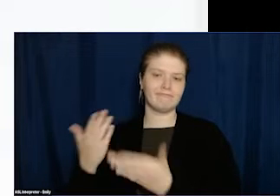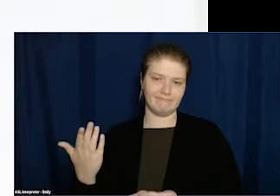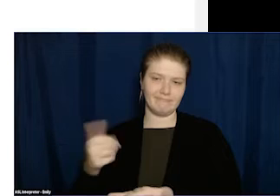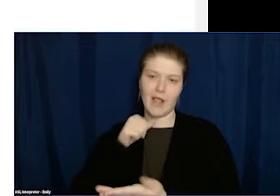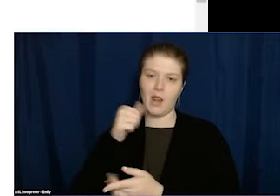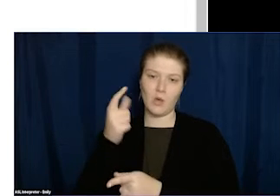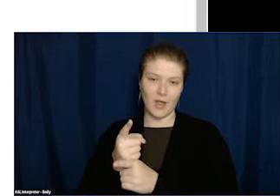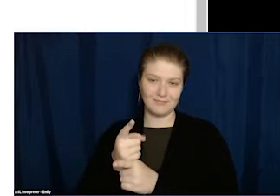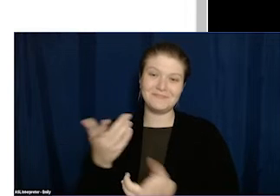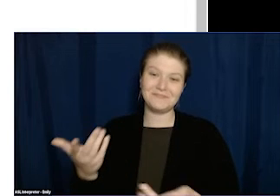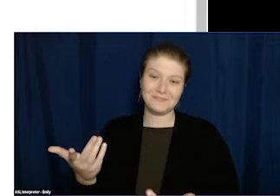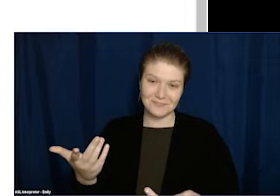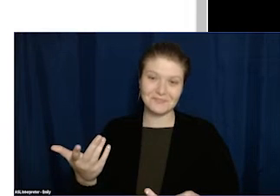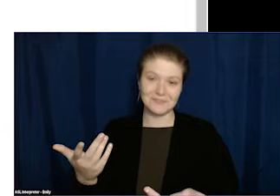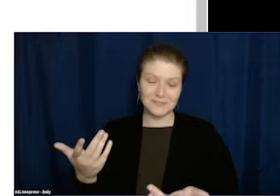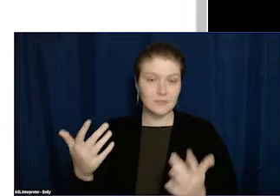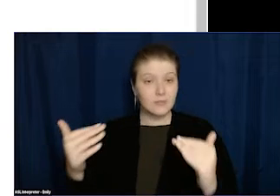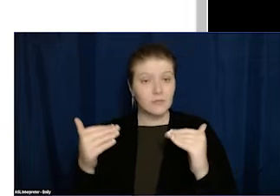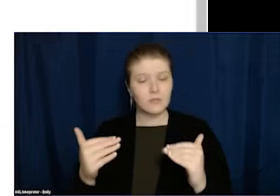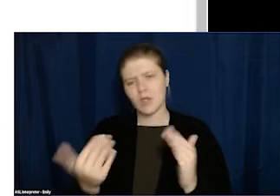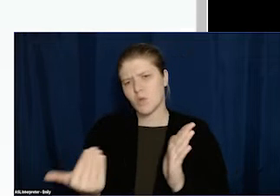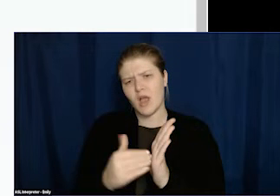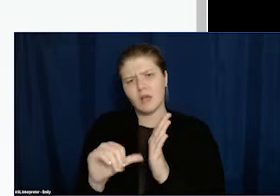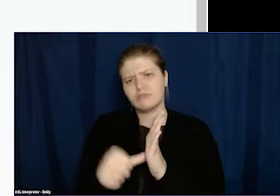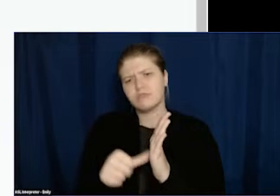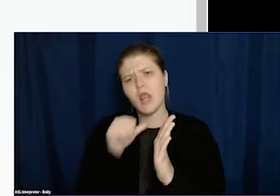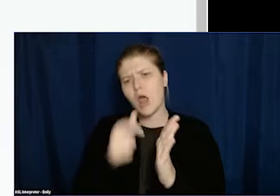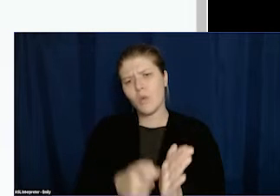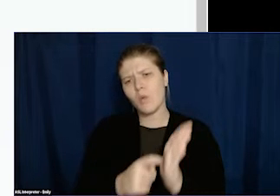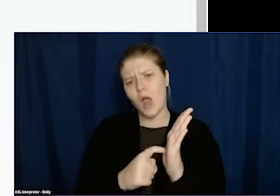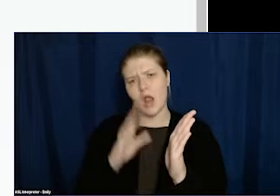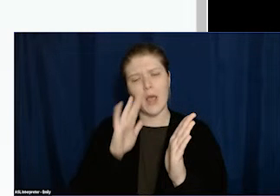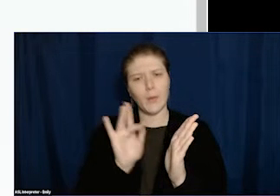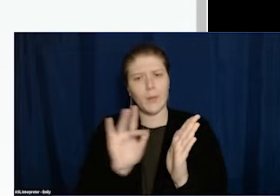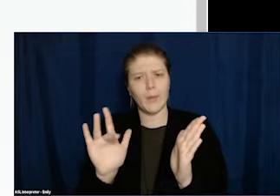So, of course, as I mentioned, it's optional. So I'm just going to go ahead and delete it and save it.